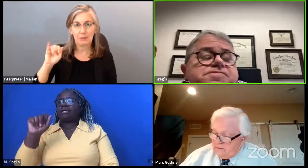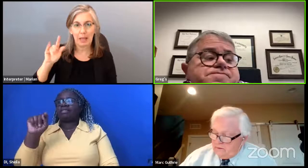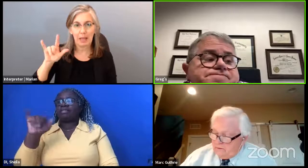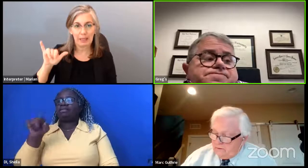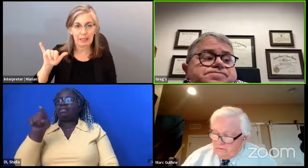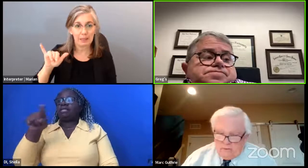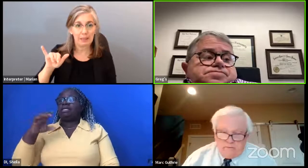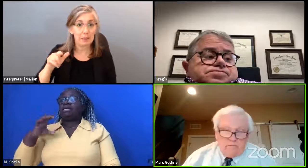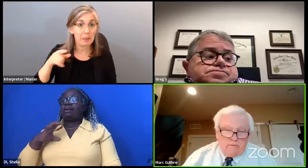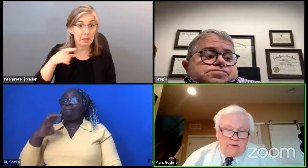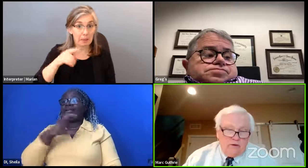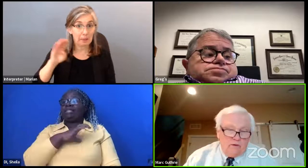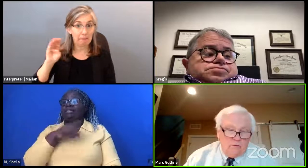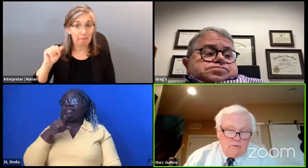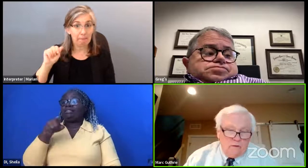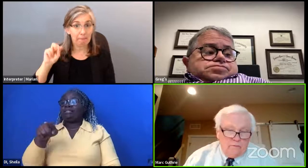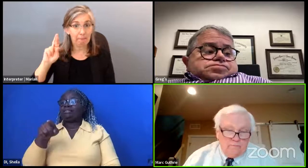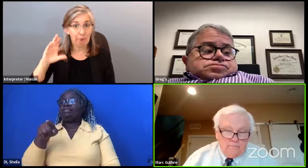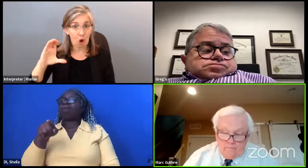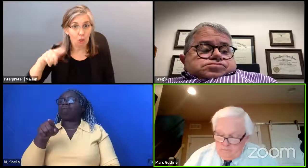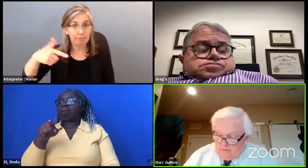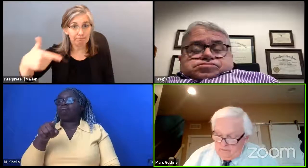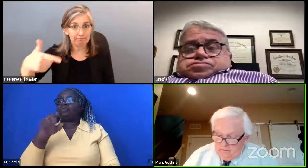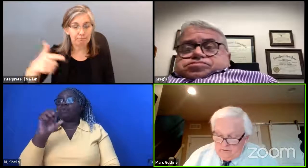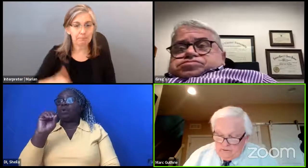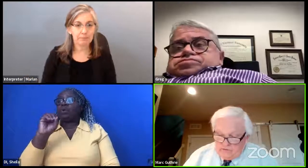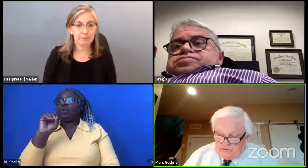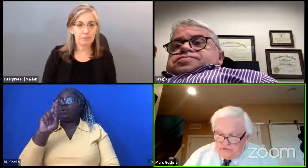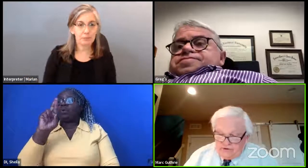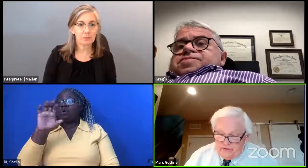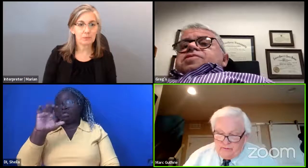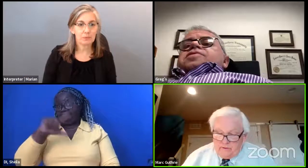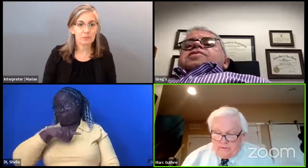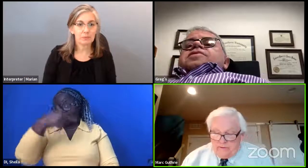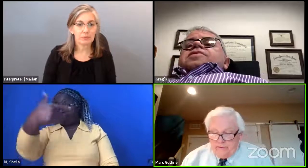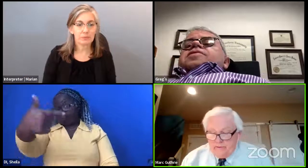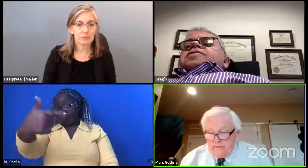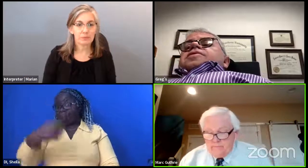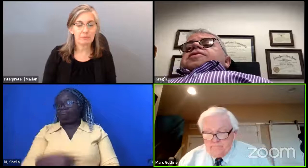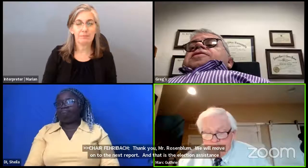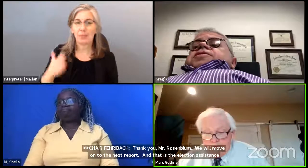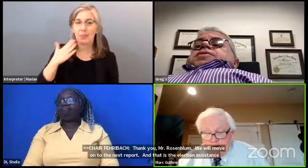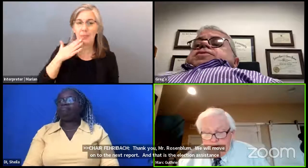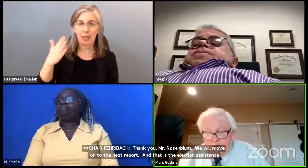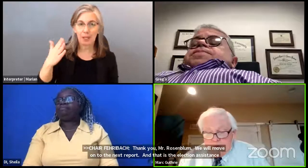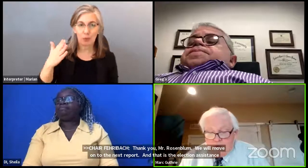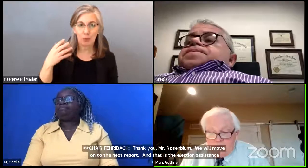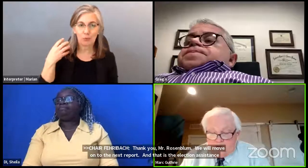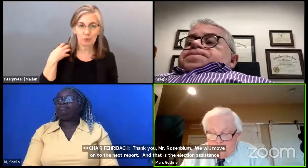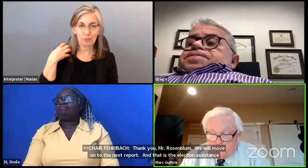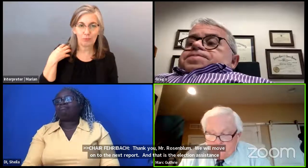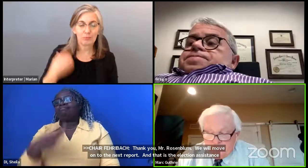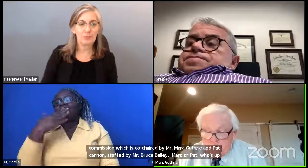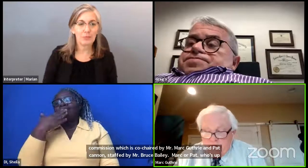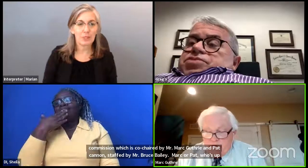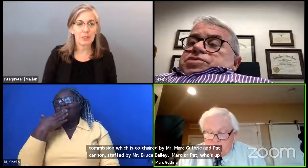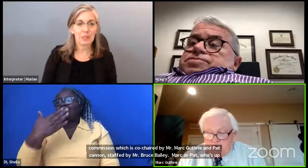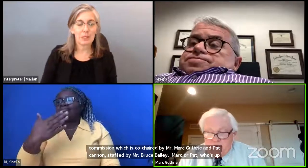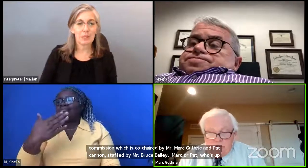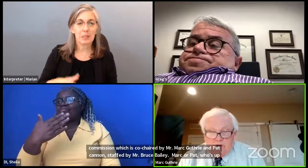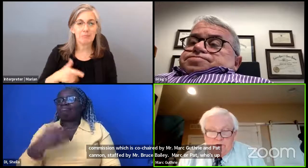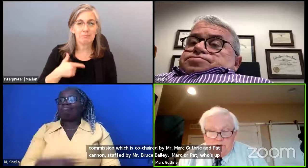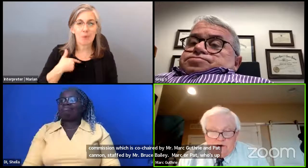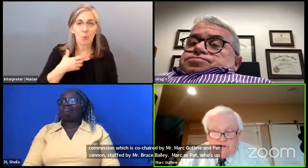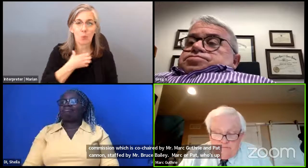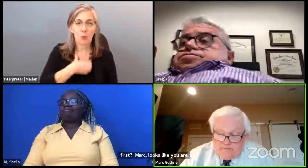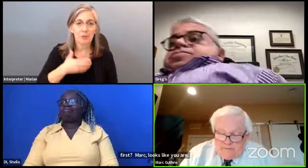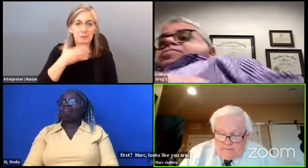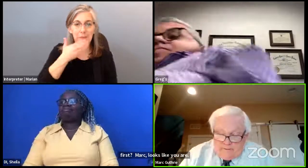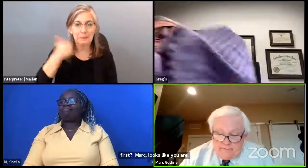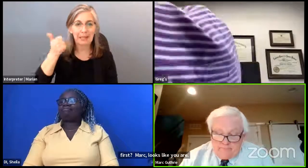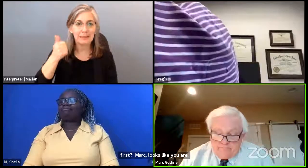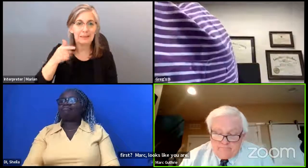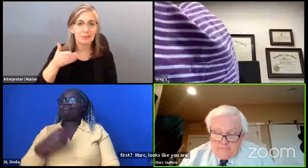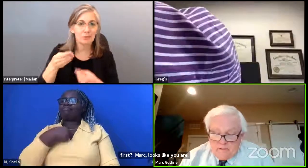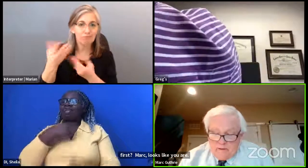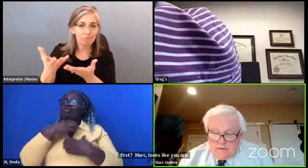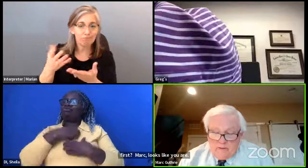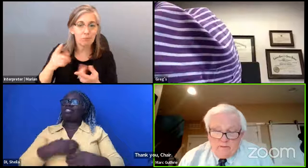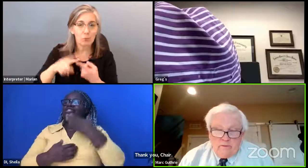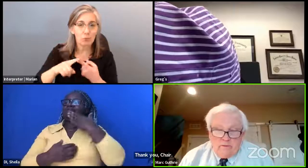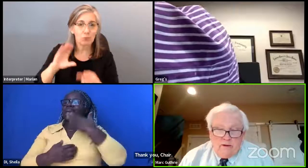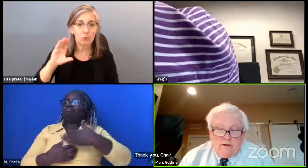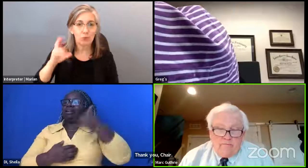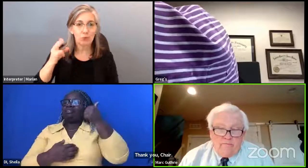Thank you, Mr. Chairman, and best wishes to Chris and to Dave.